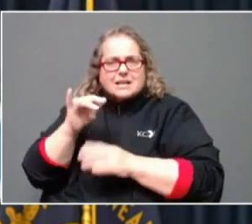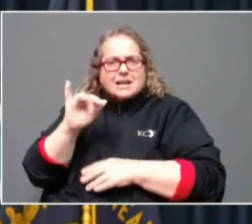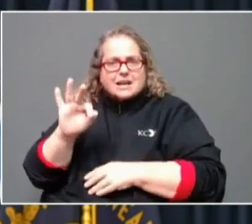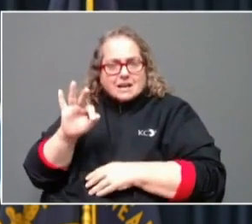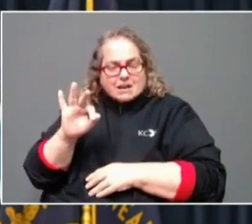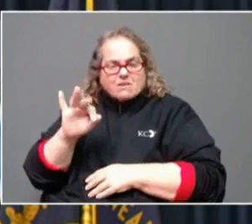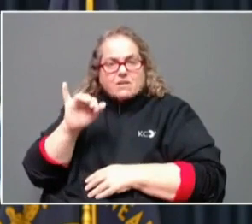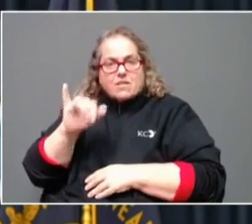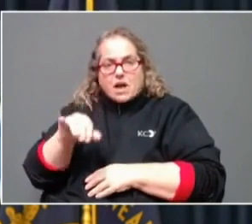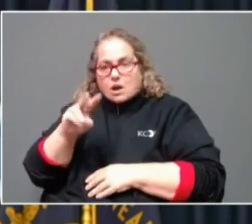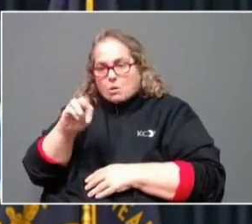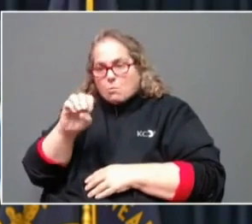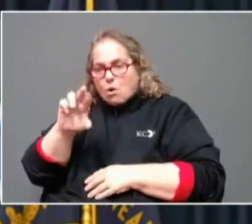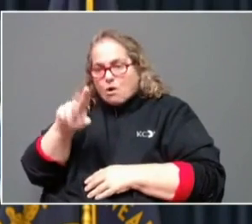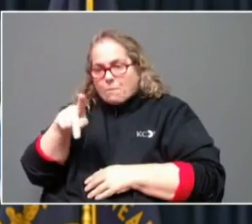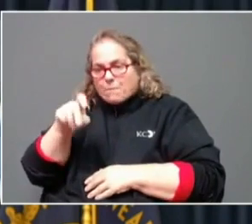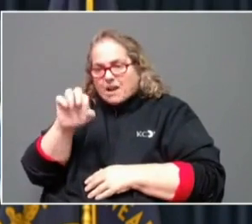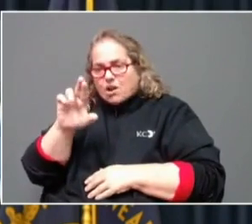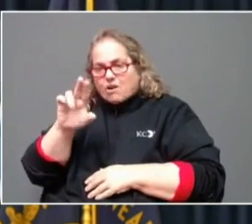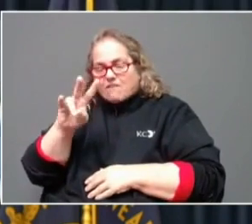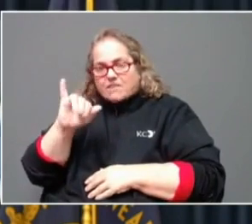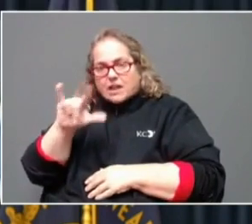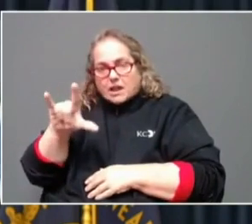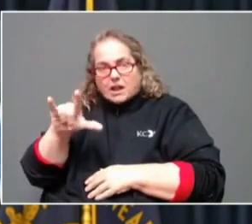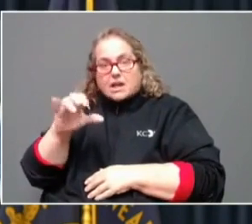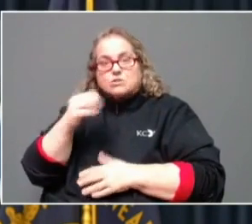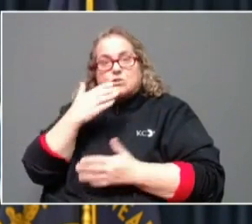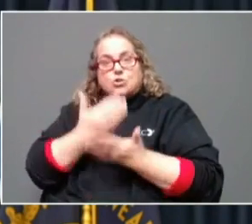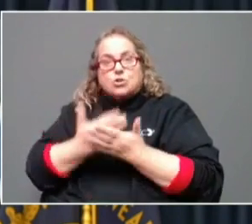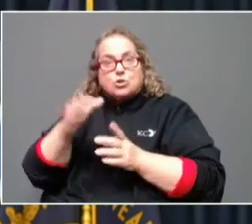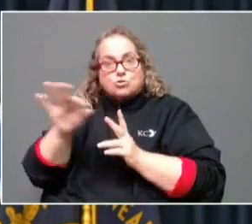a 30% reduction. We think in reducing your risk of going in the hospital or